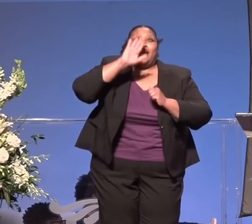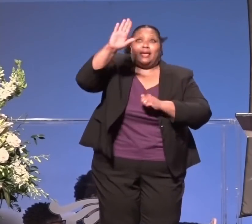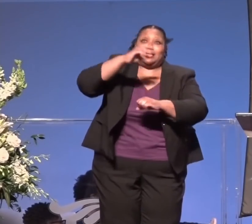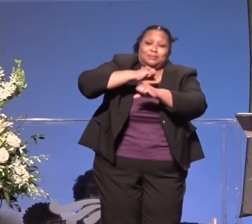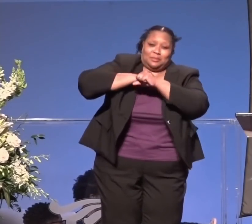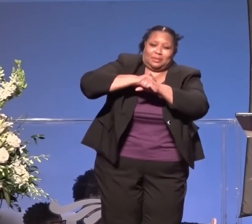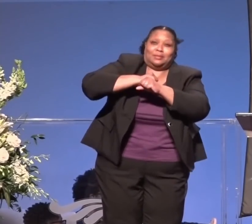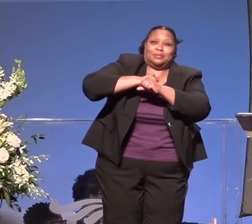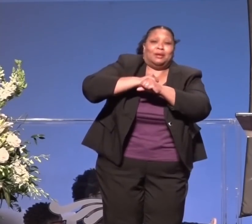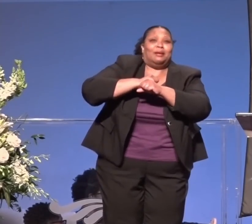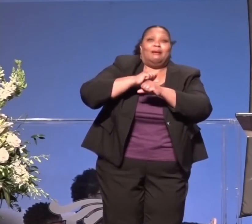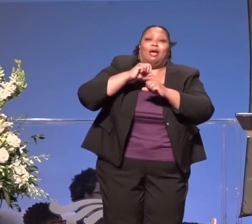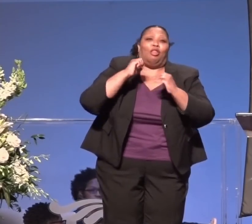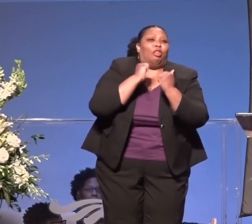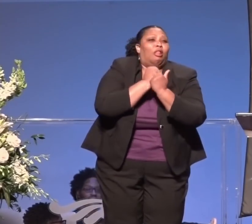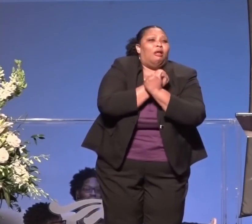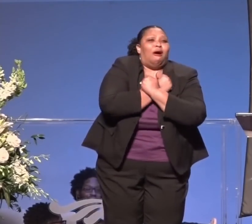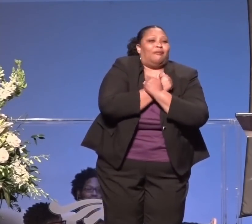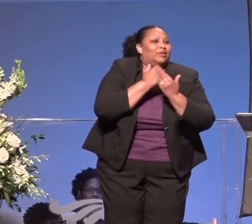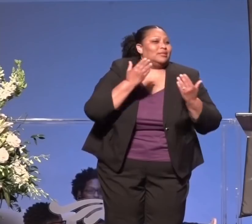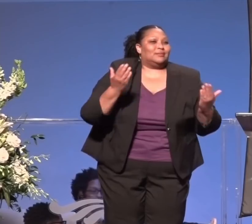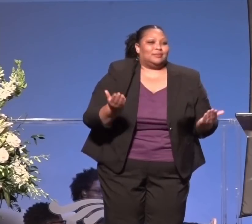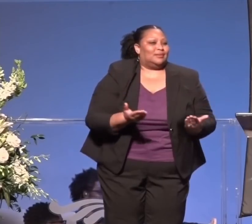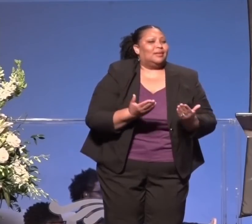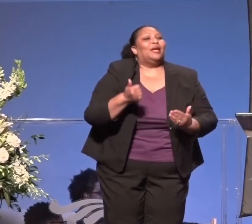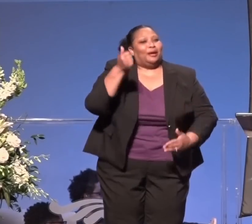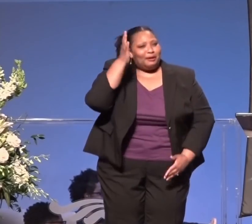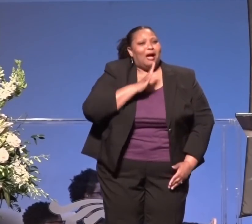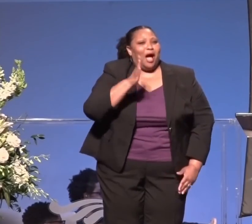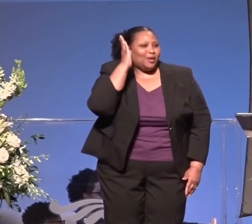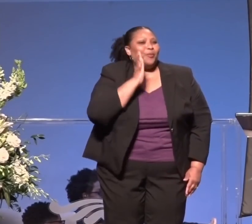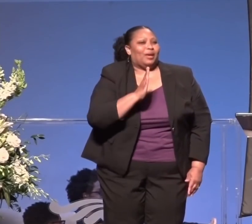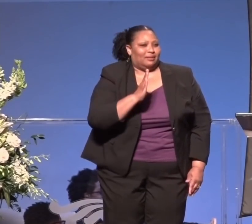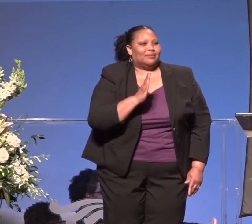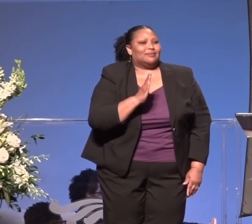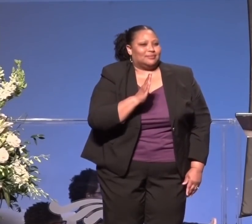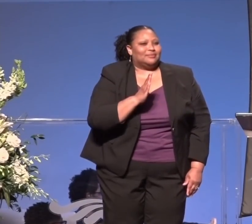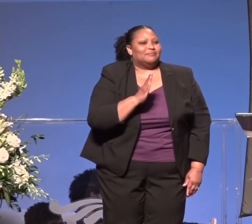TAKE CARE OF YOU.